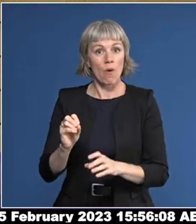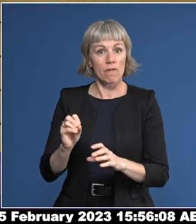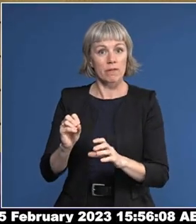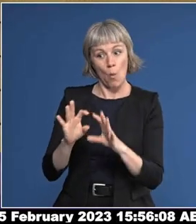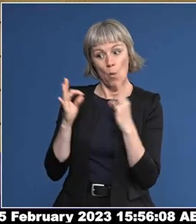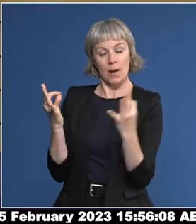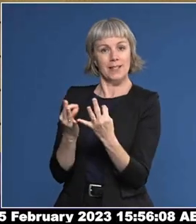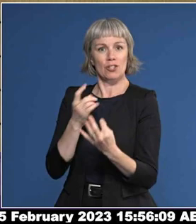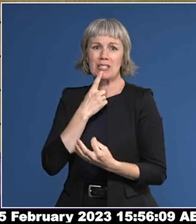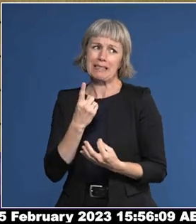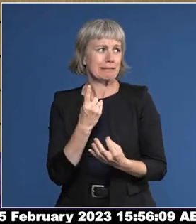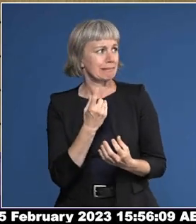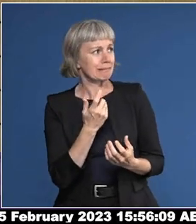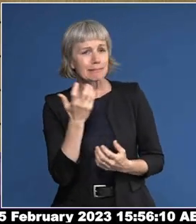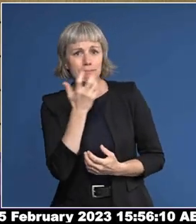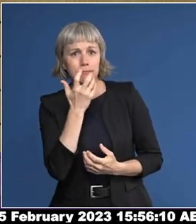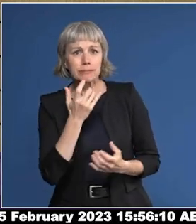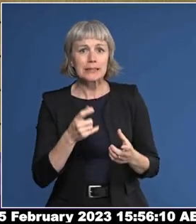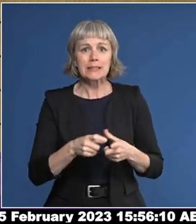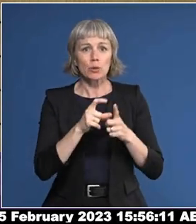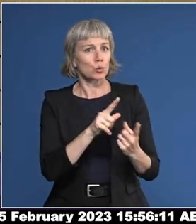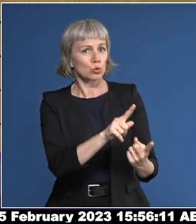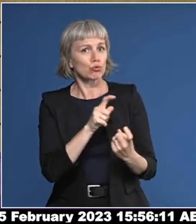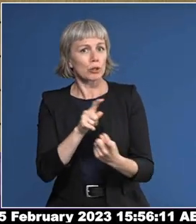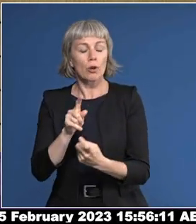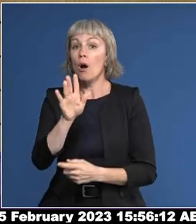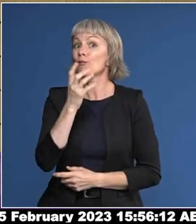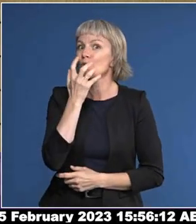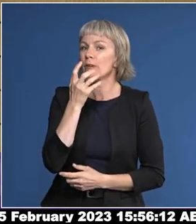workers - sorry, it was 60 per cent, now it's up around the 80 per cent.